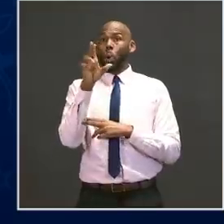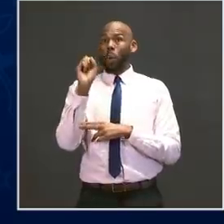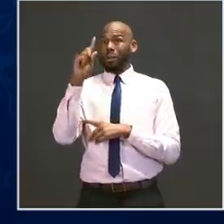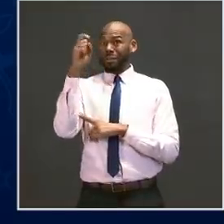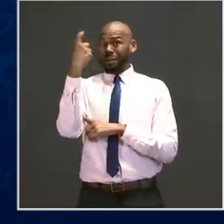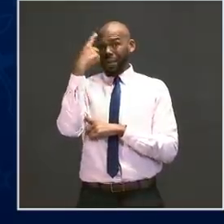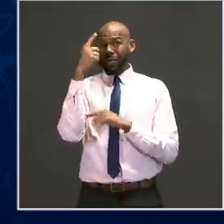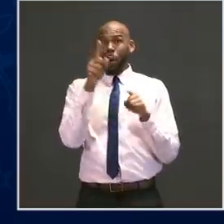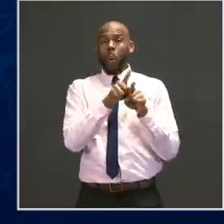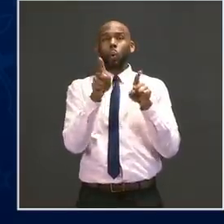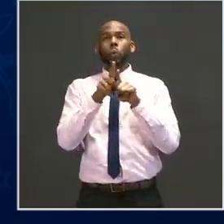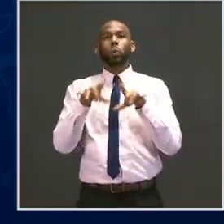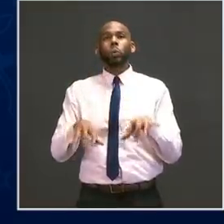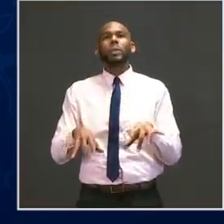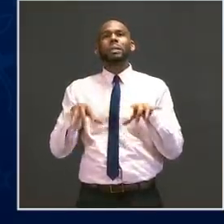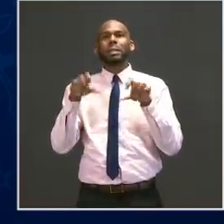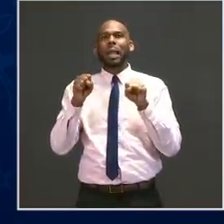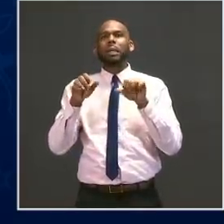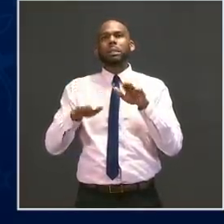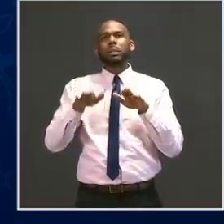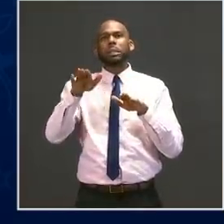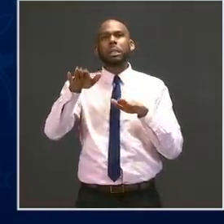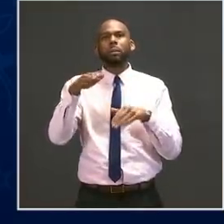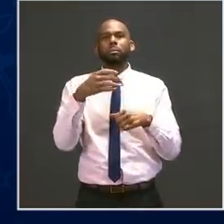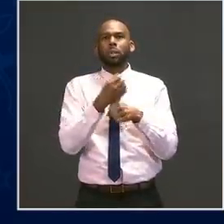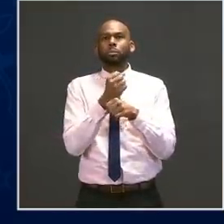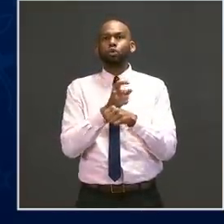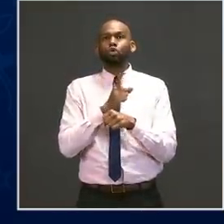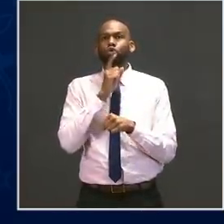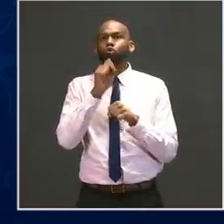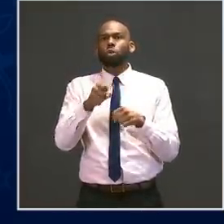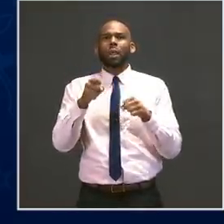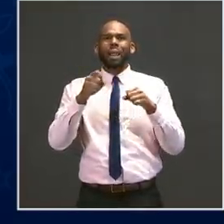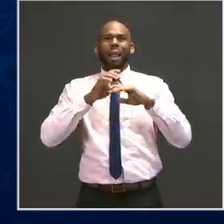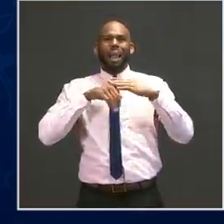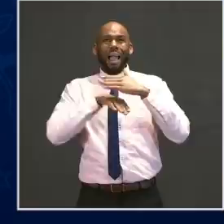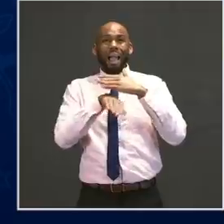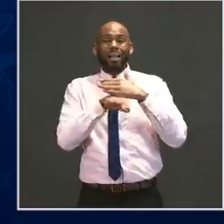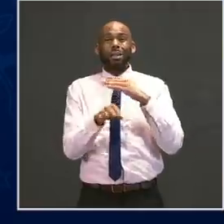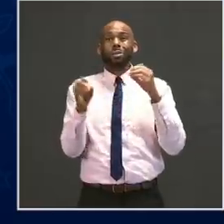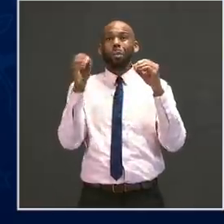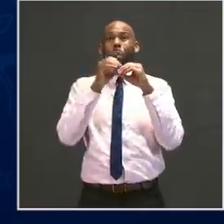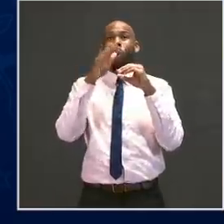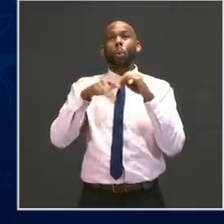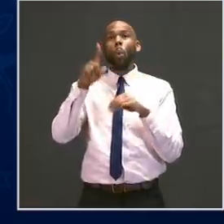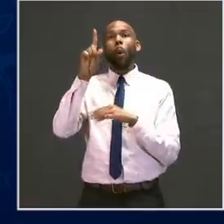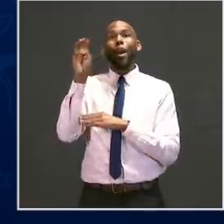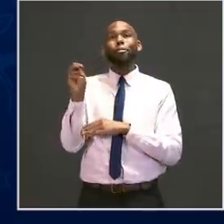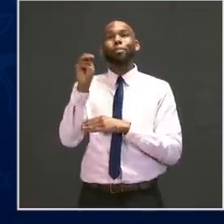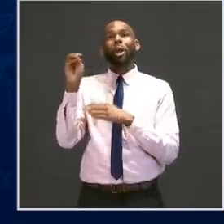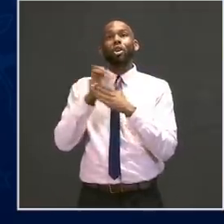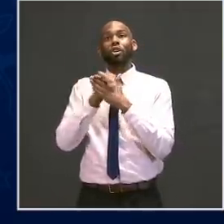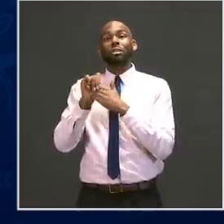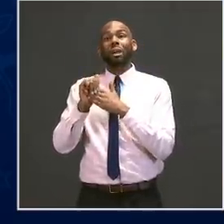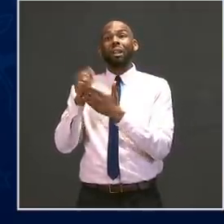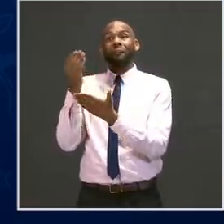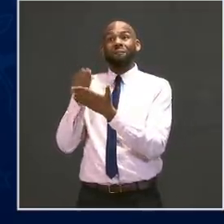to prevent the generals from improperly accessing more than $1 billion in Burmese government funds held in the United States.